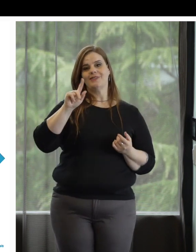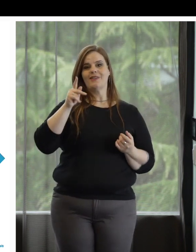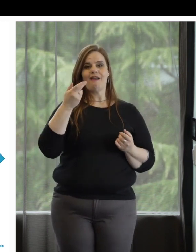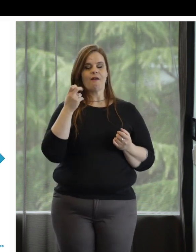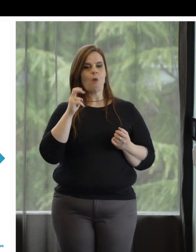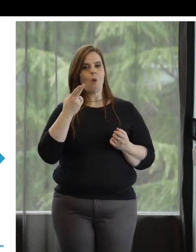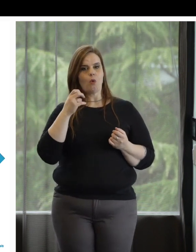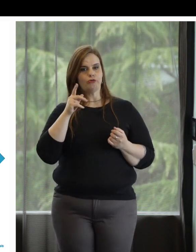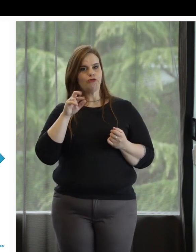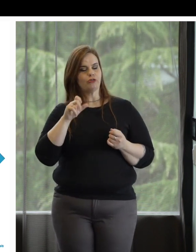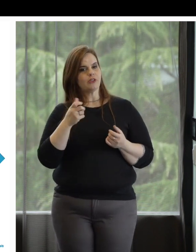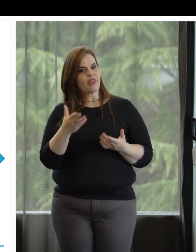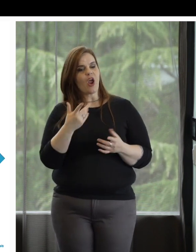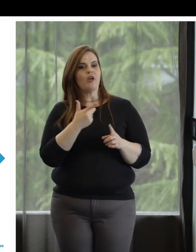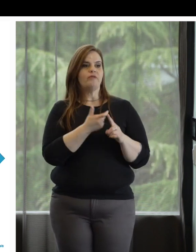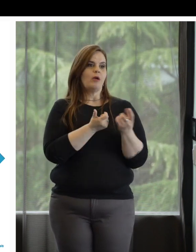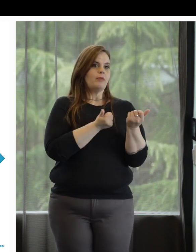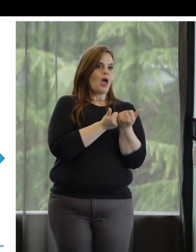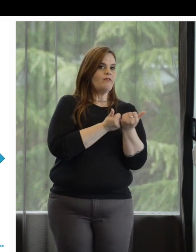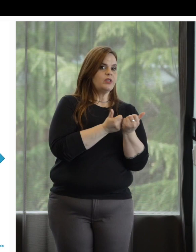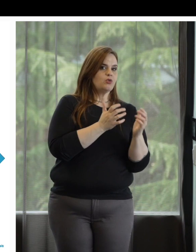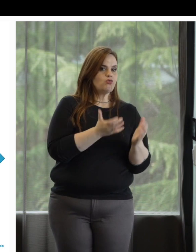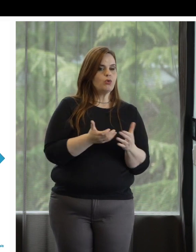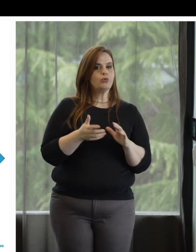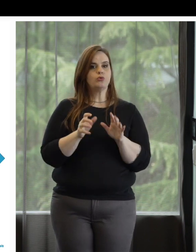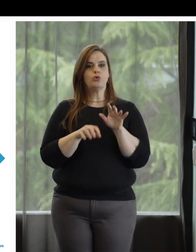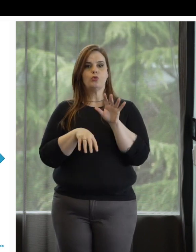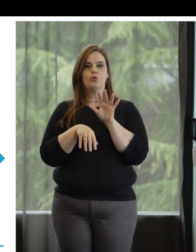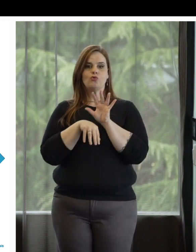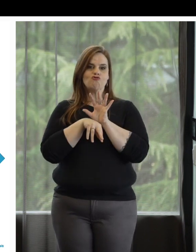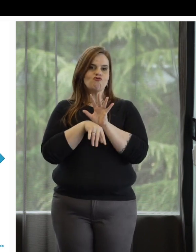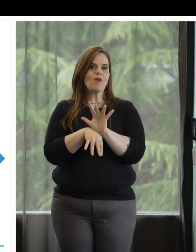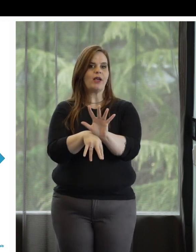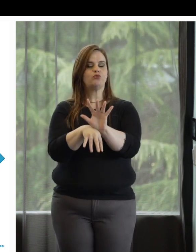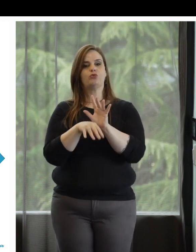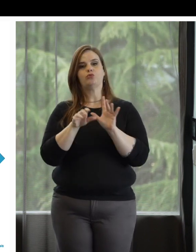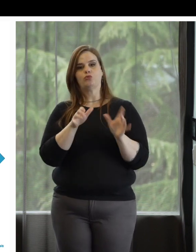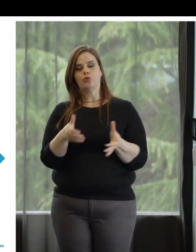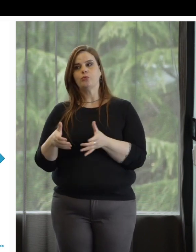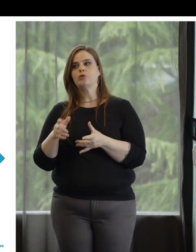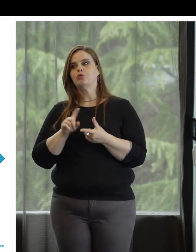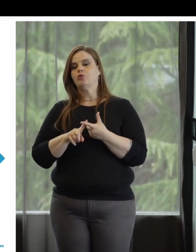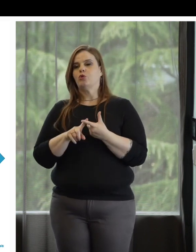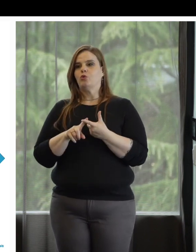advocacy groups to grassroots groups to high